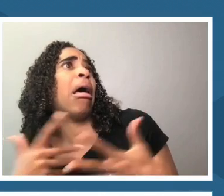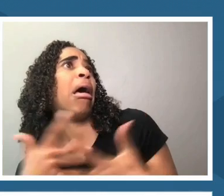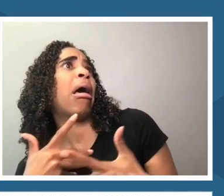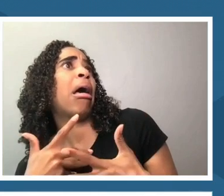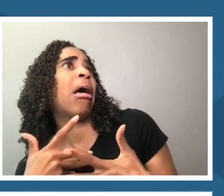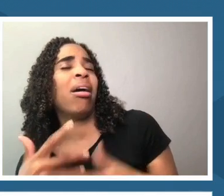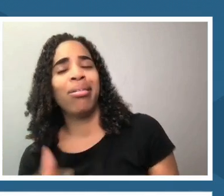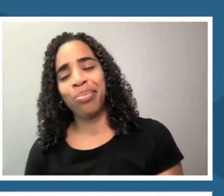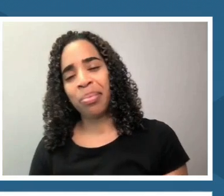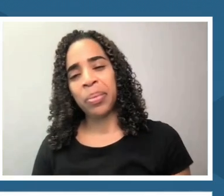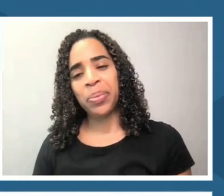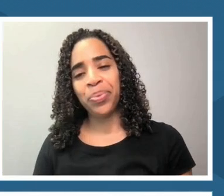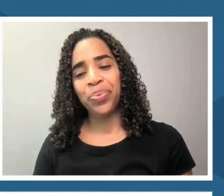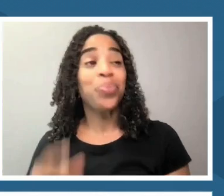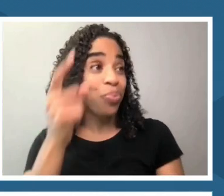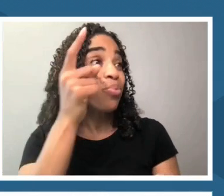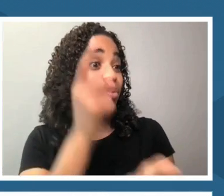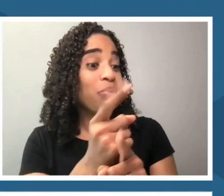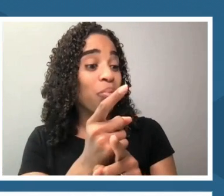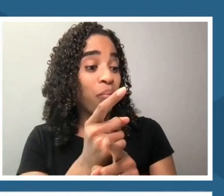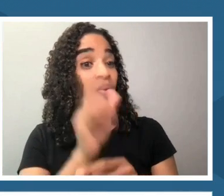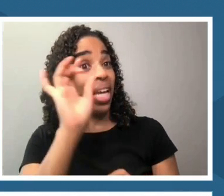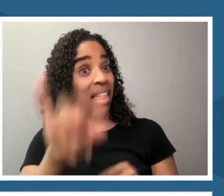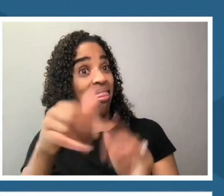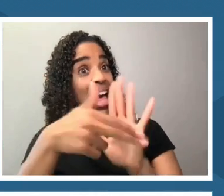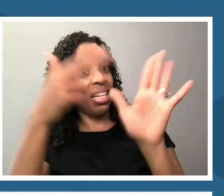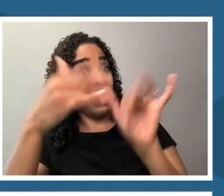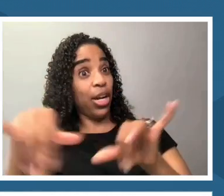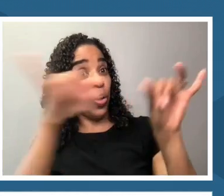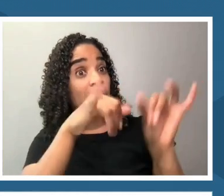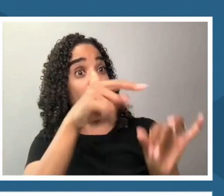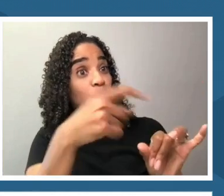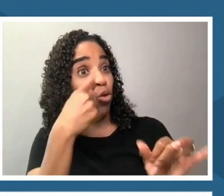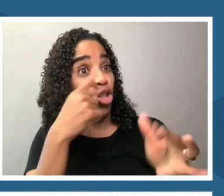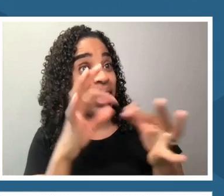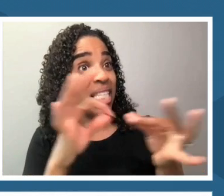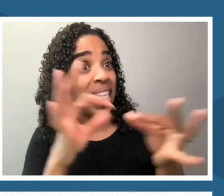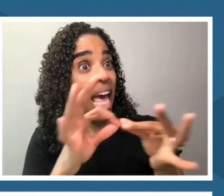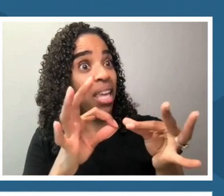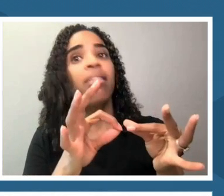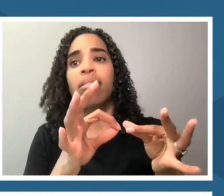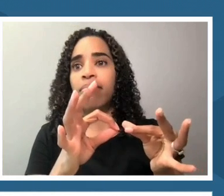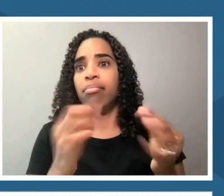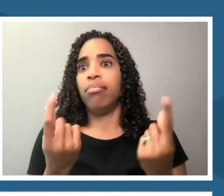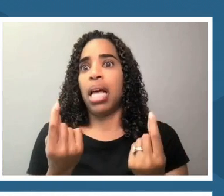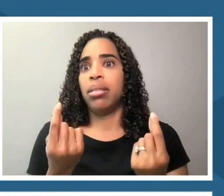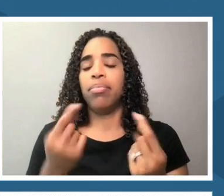i think right like that stereotype that you've mentioned it works on two levels